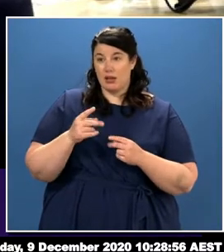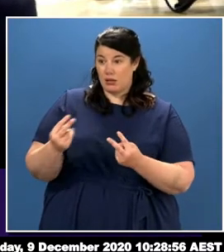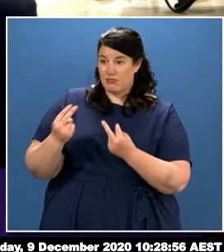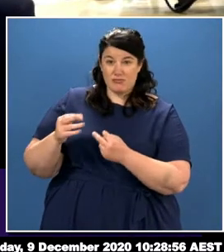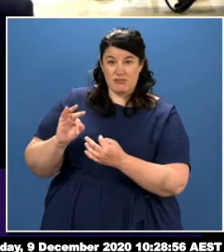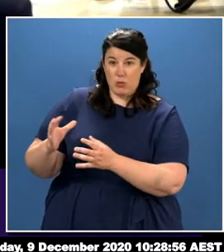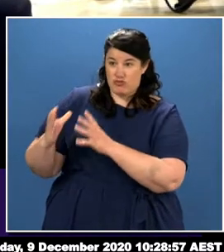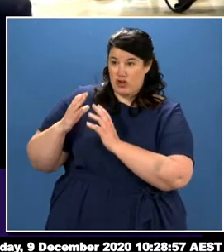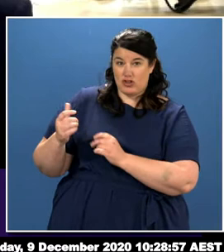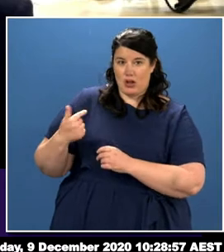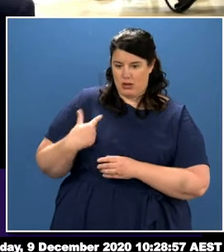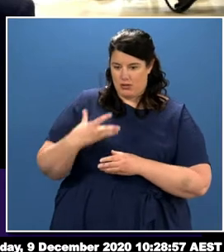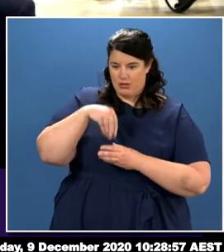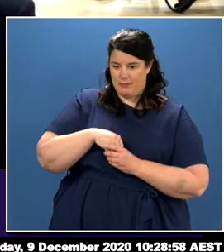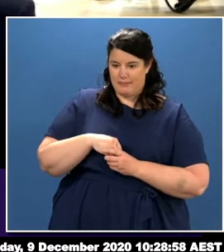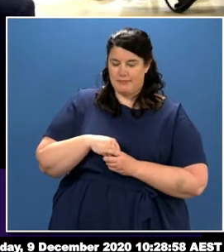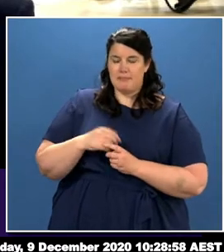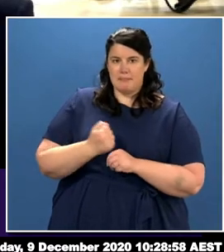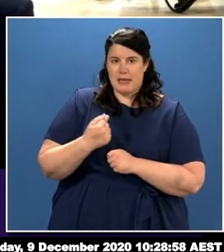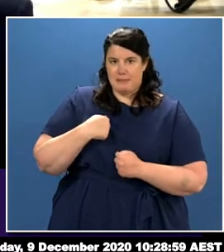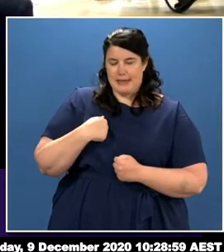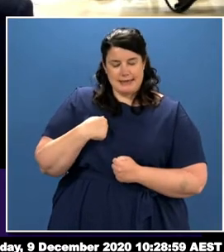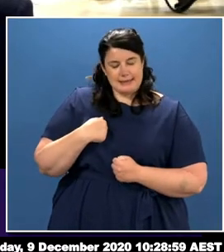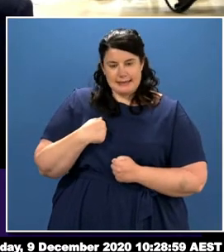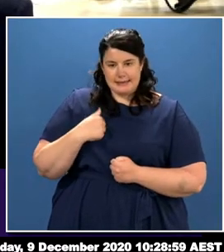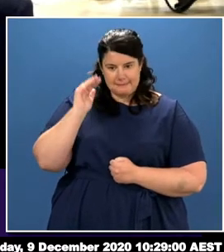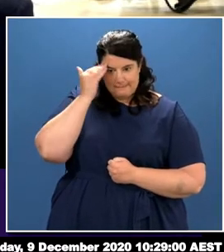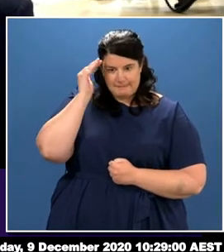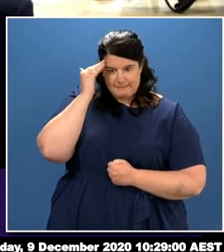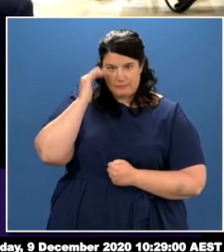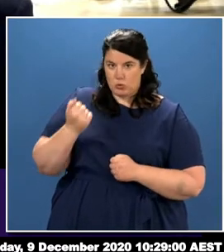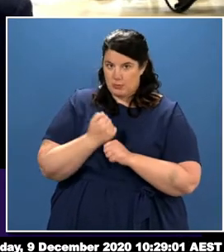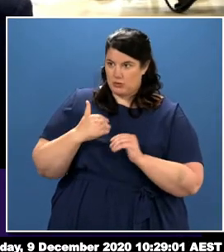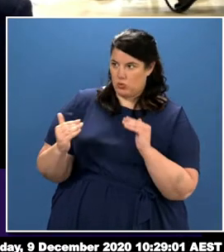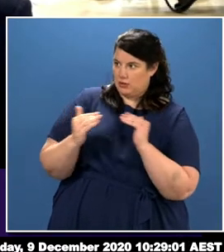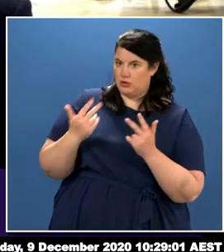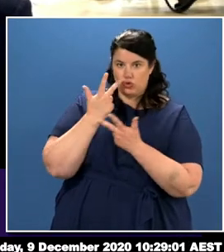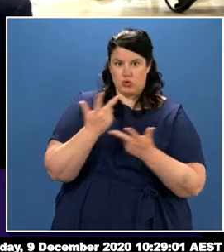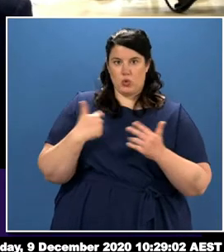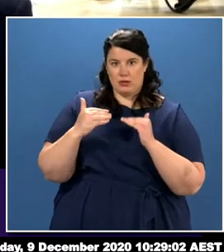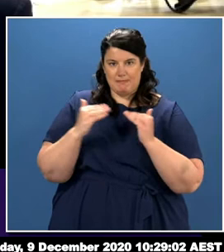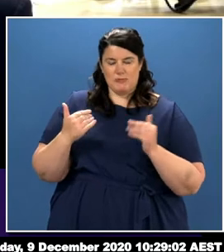We put a greater burden on ourselves to make us feel like we are making the same contribution.